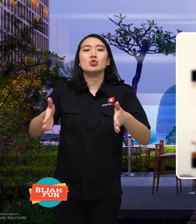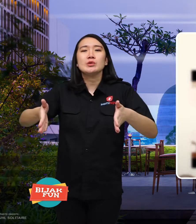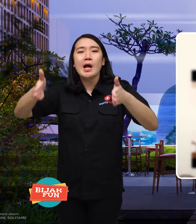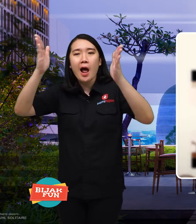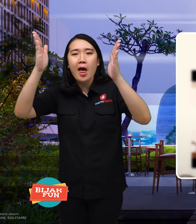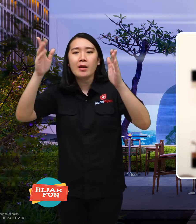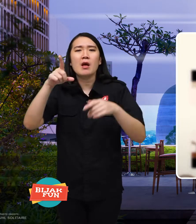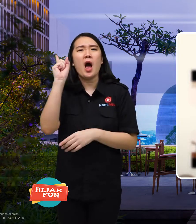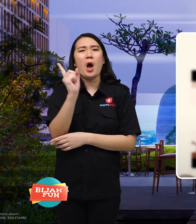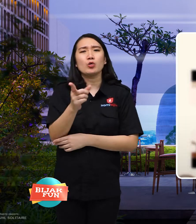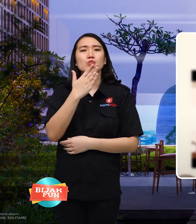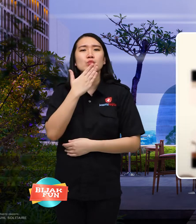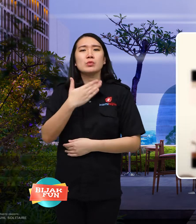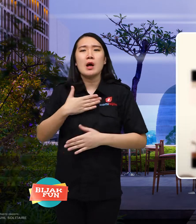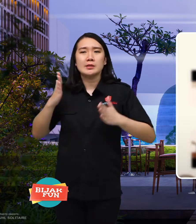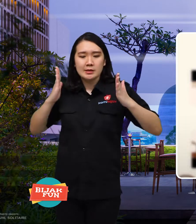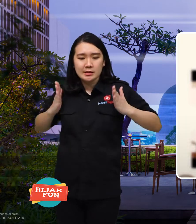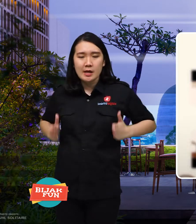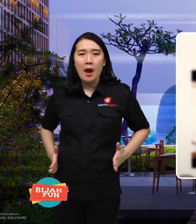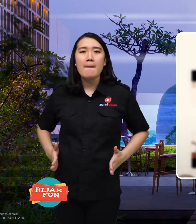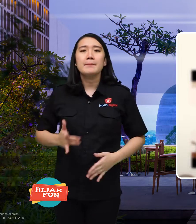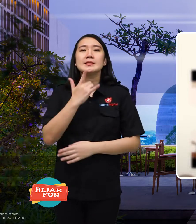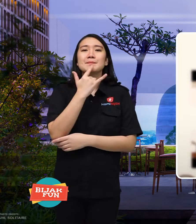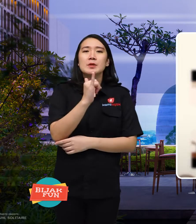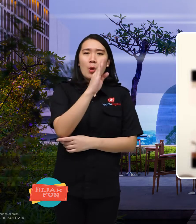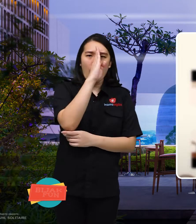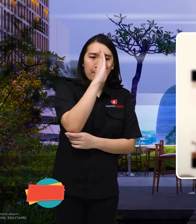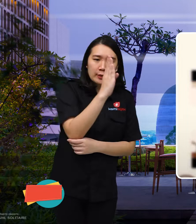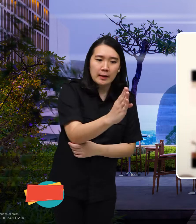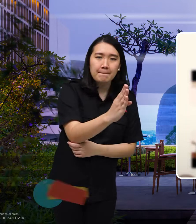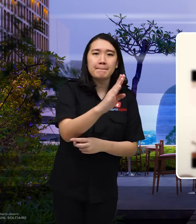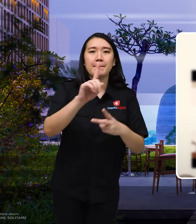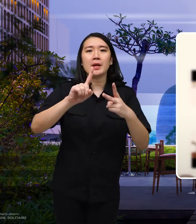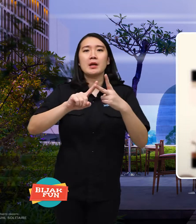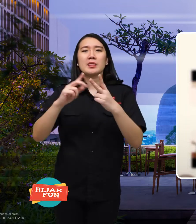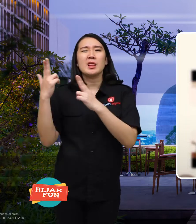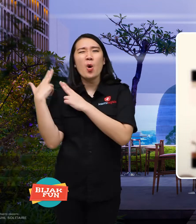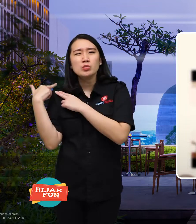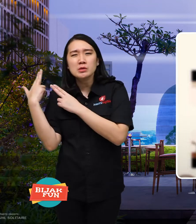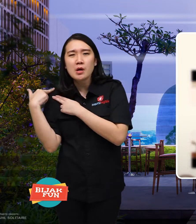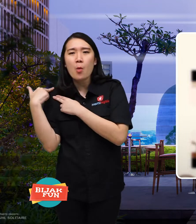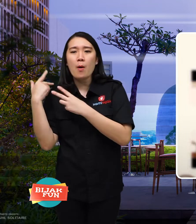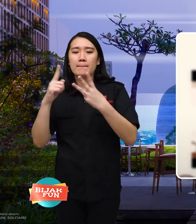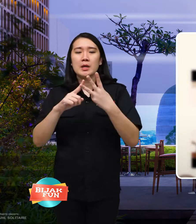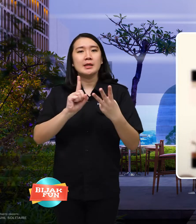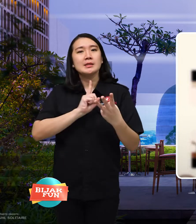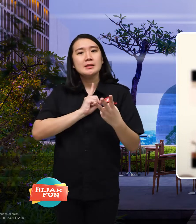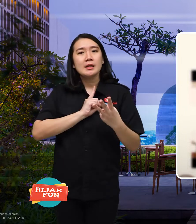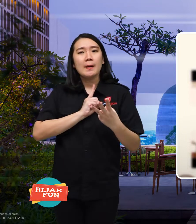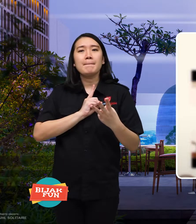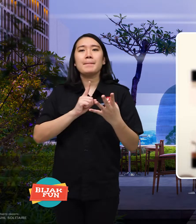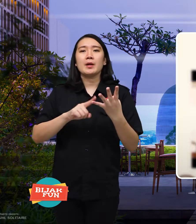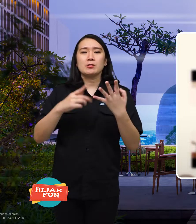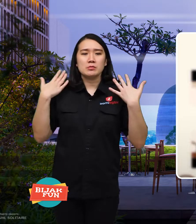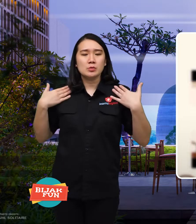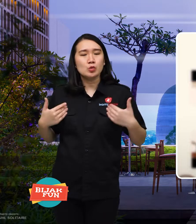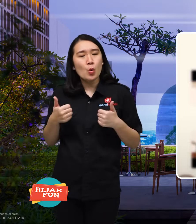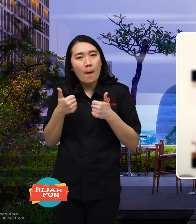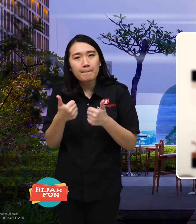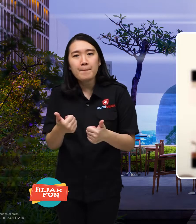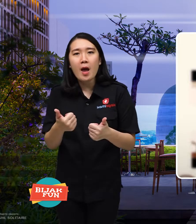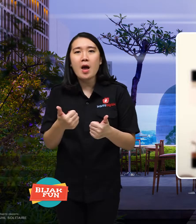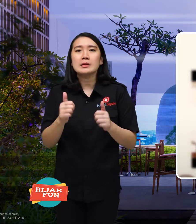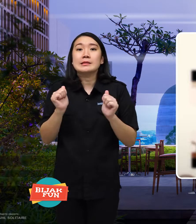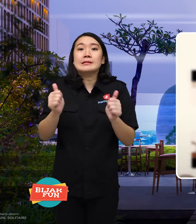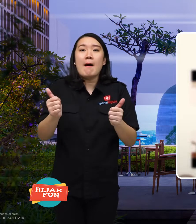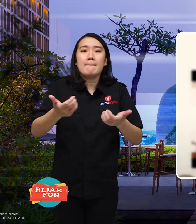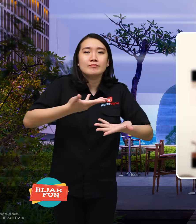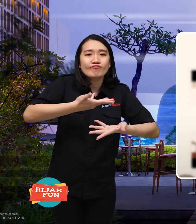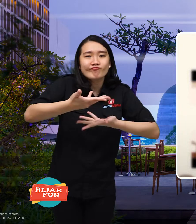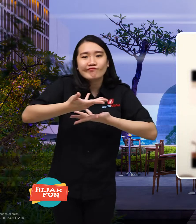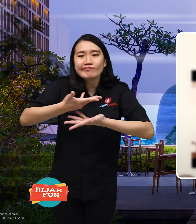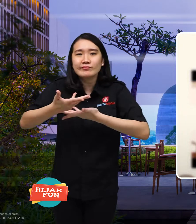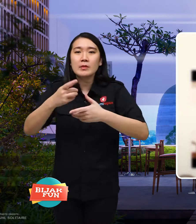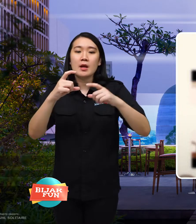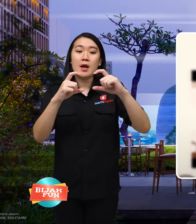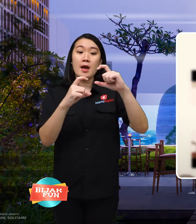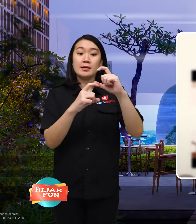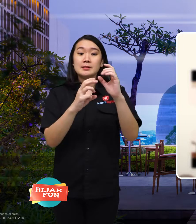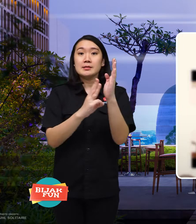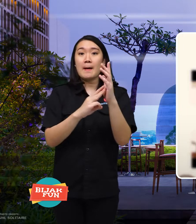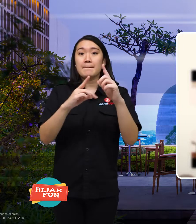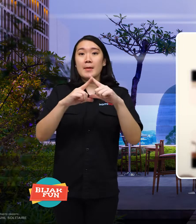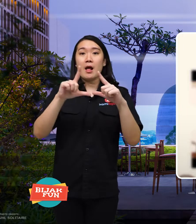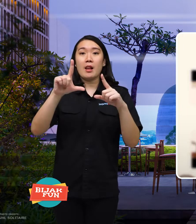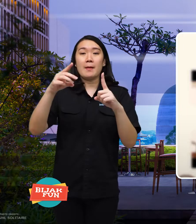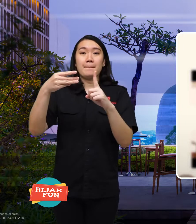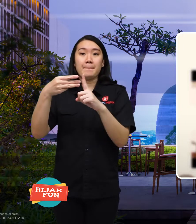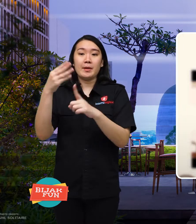commitment, responsibility, discipline, polite, ready to serve.